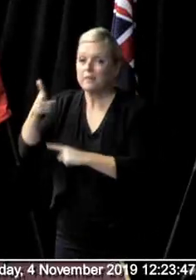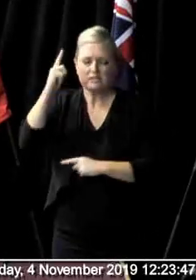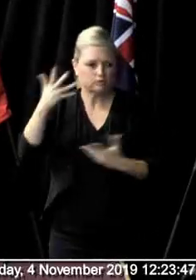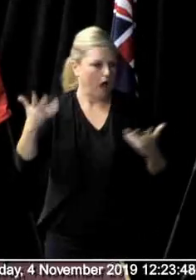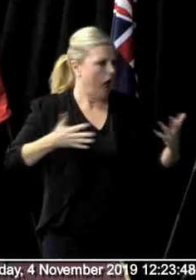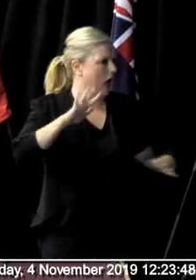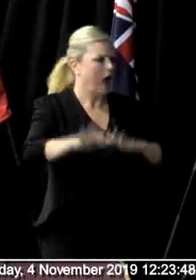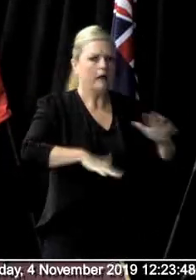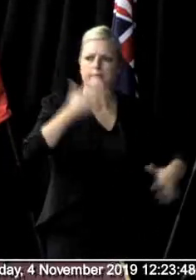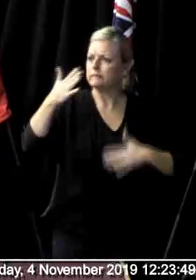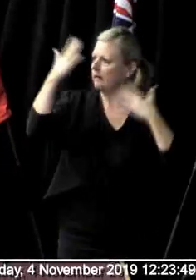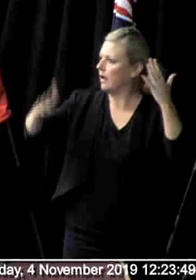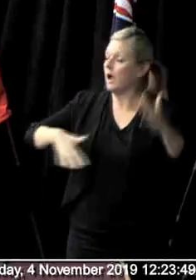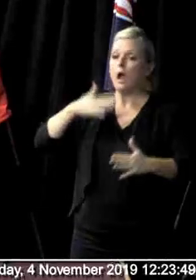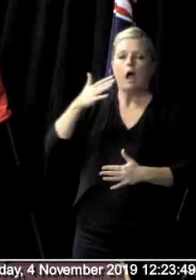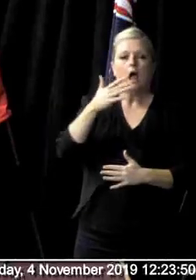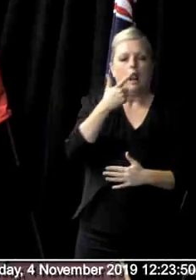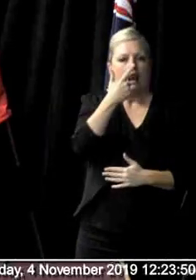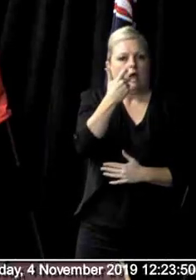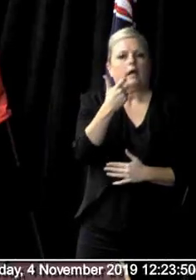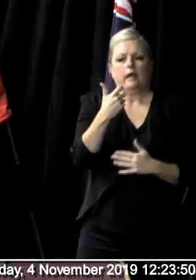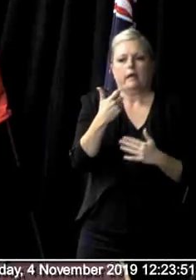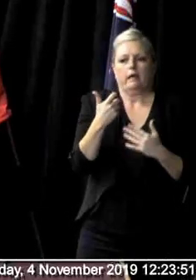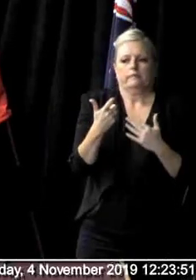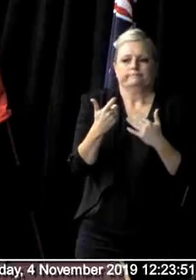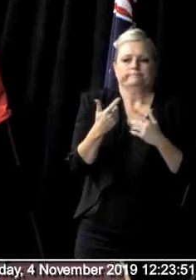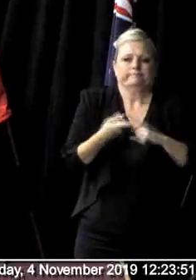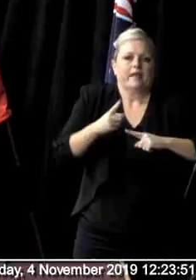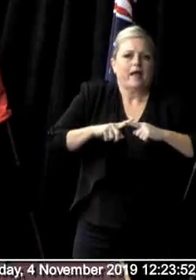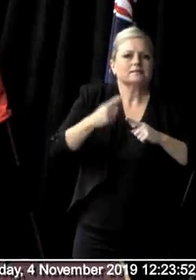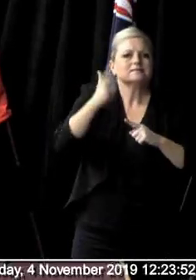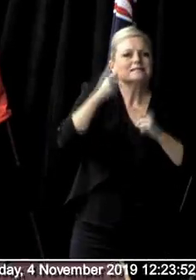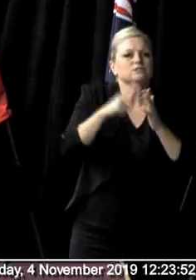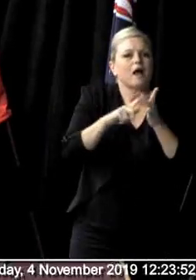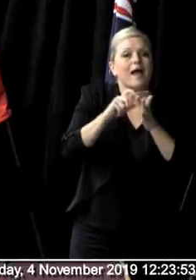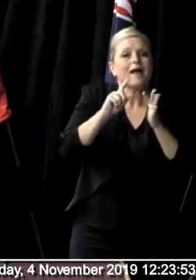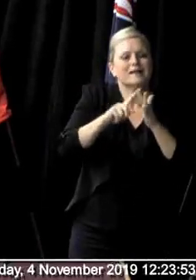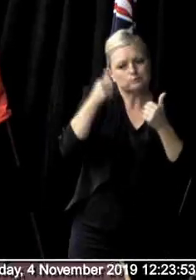She was found by her – one of her old teacher aides, sitting in the – in the